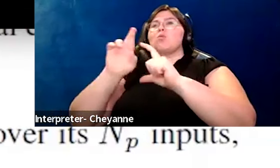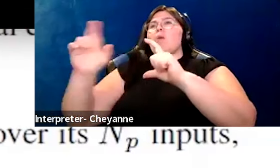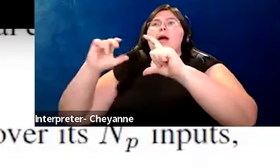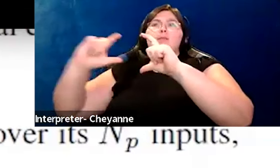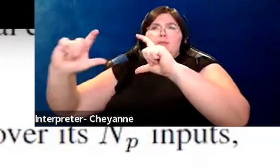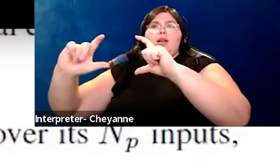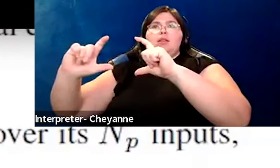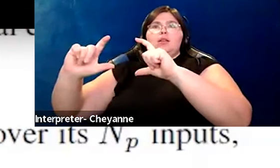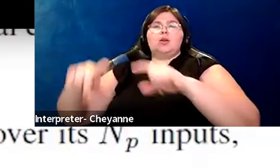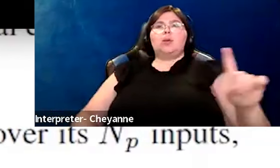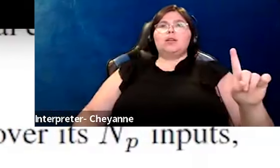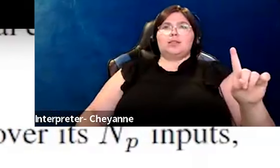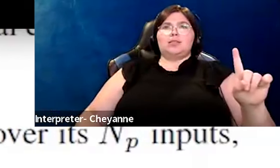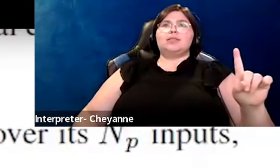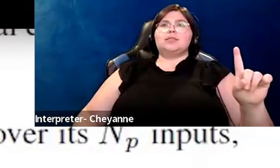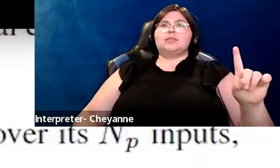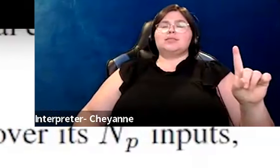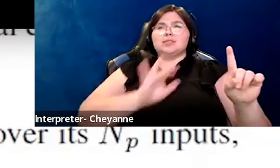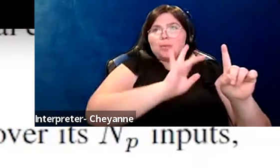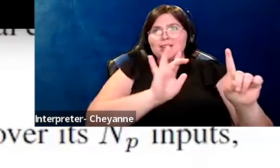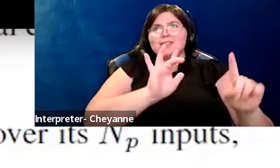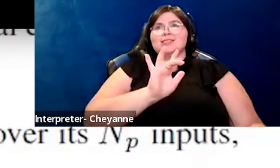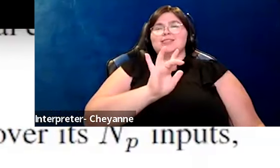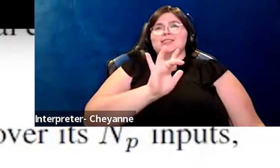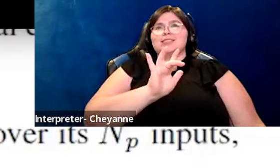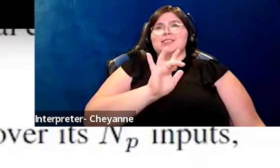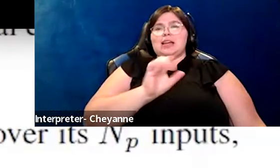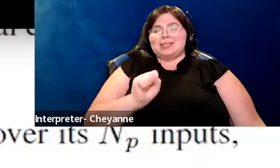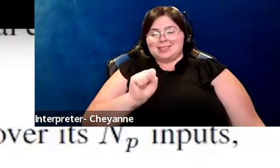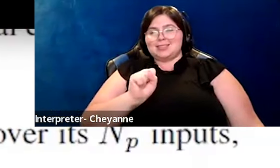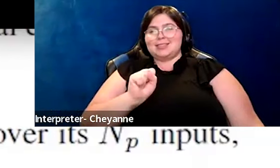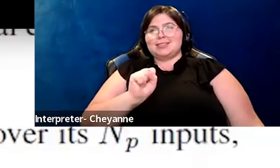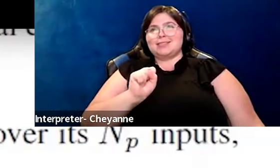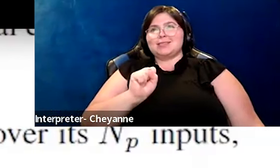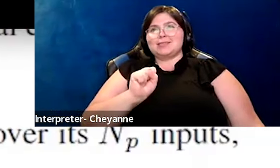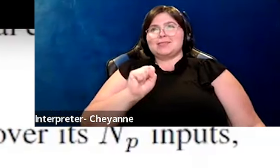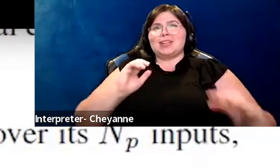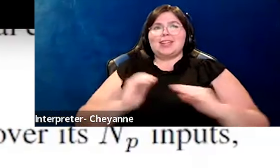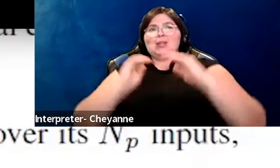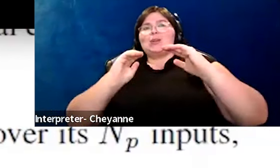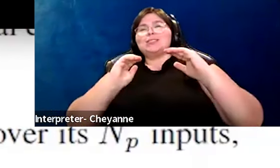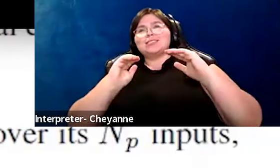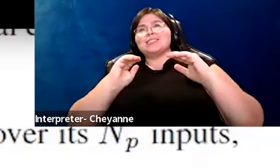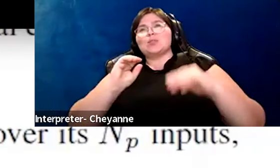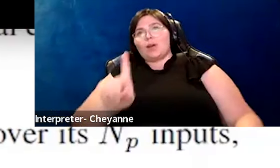1 space s equals 1.